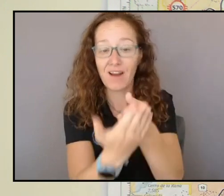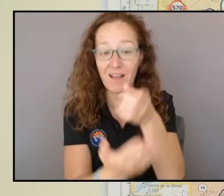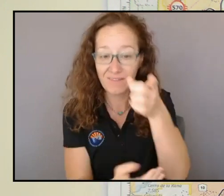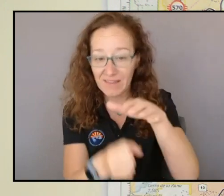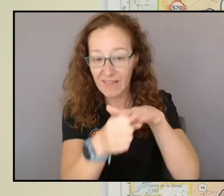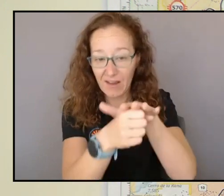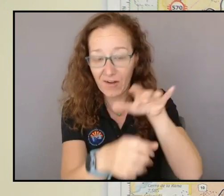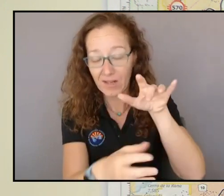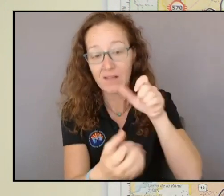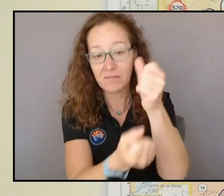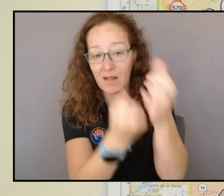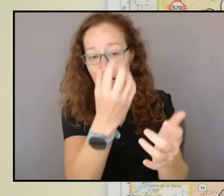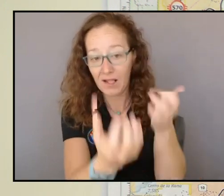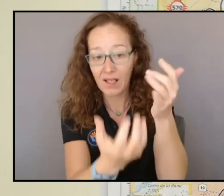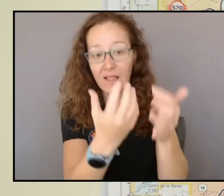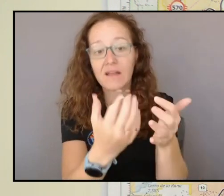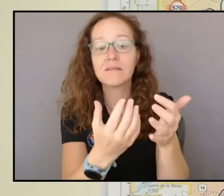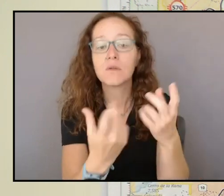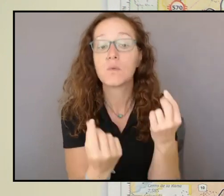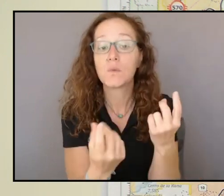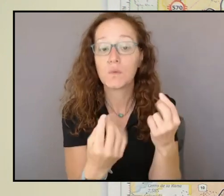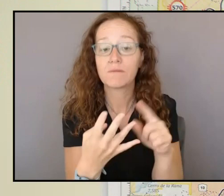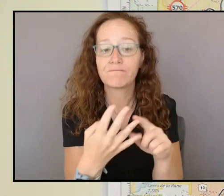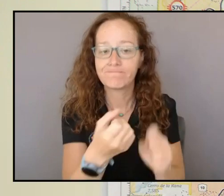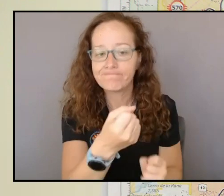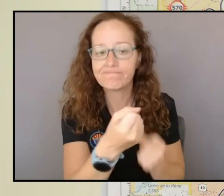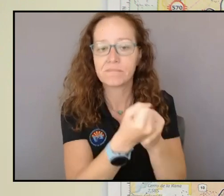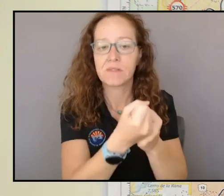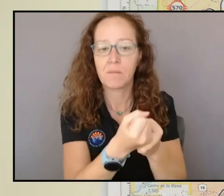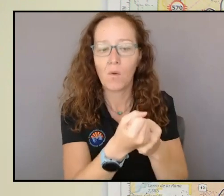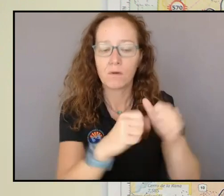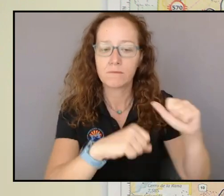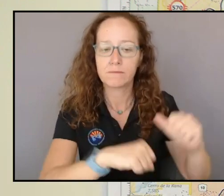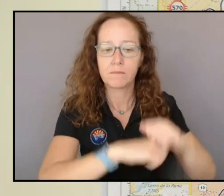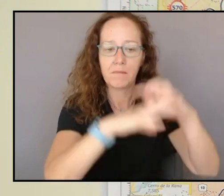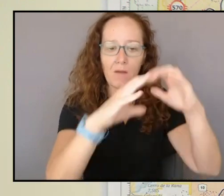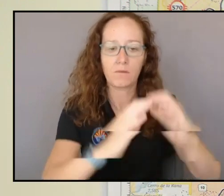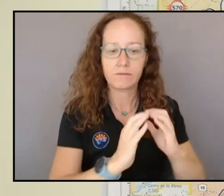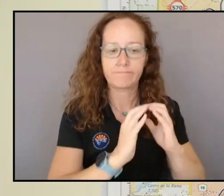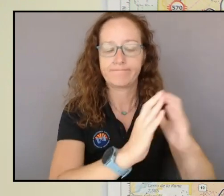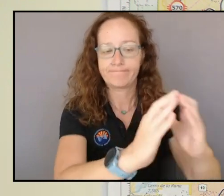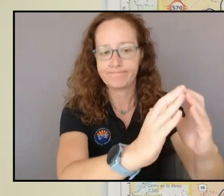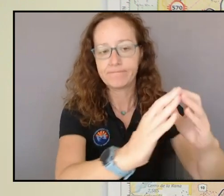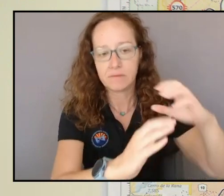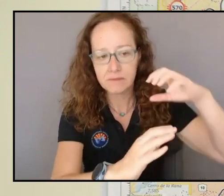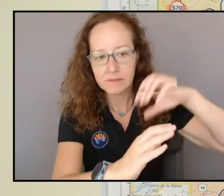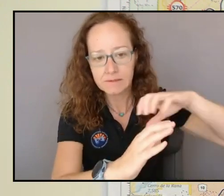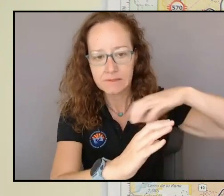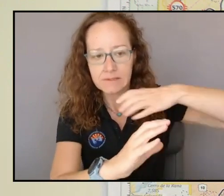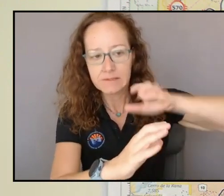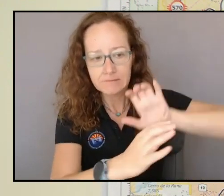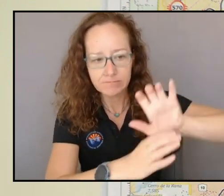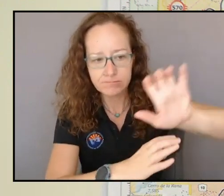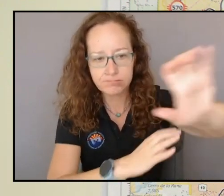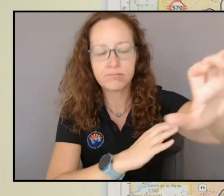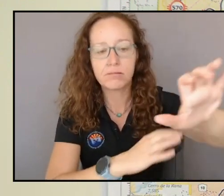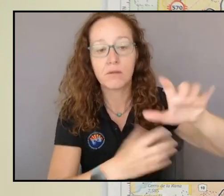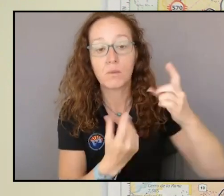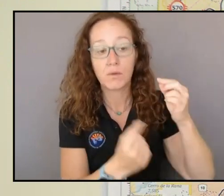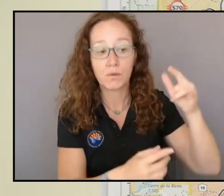this ridge top system here with retardant and we'll look to be able to-- what it's safe to do. So get some dozers